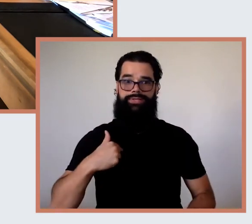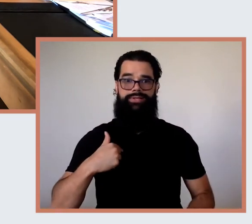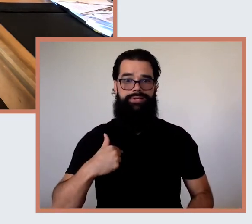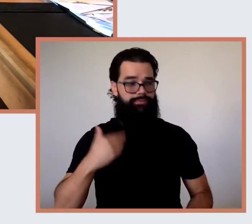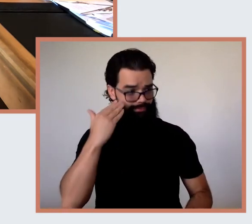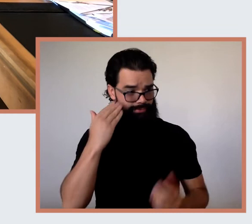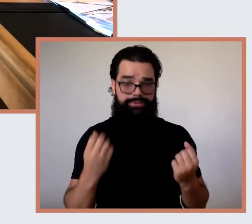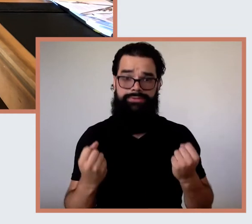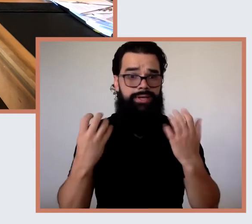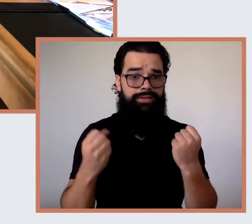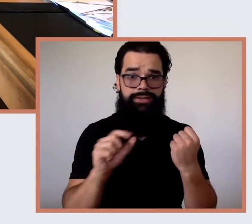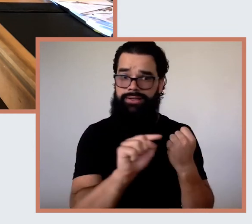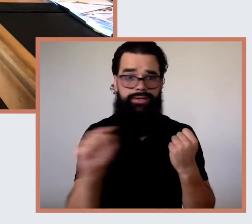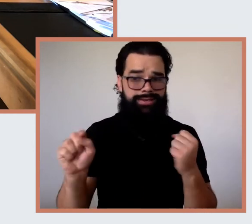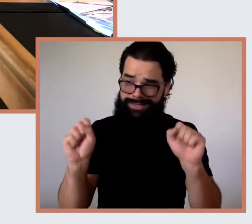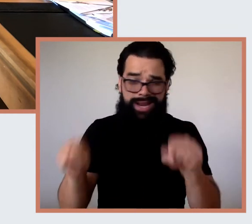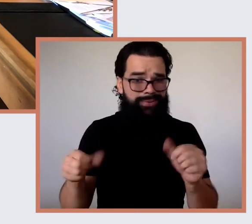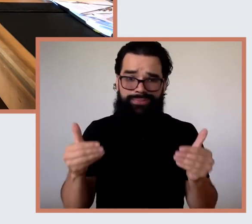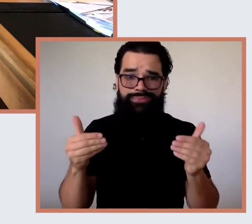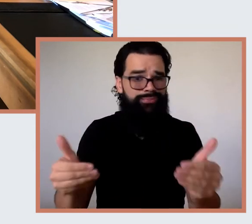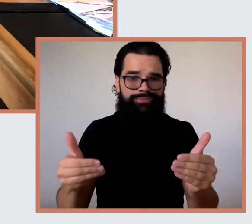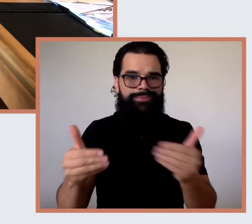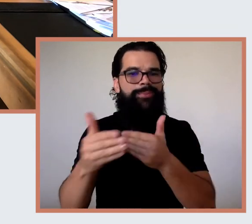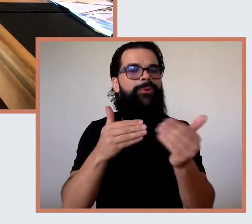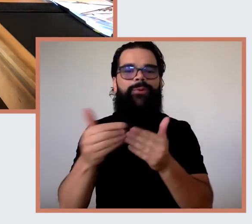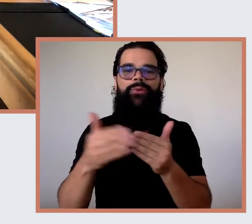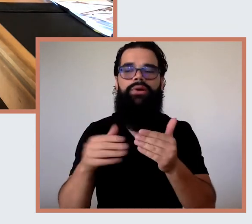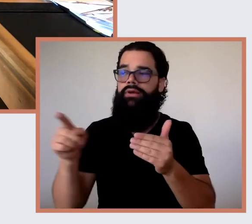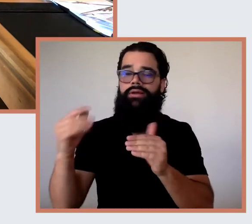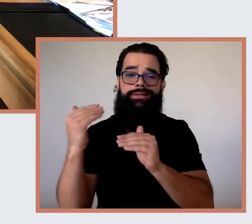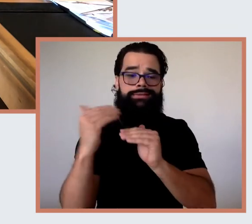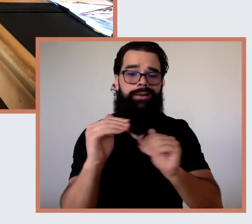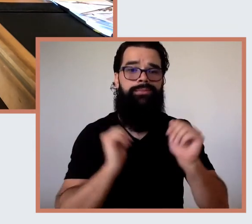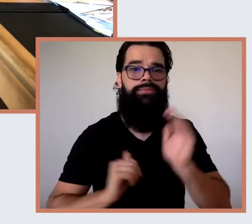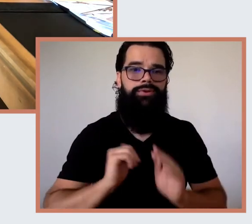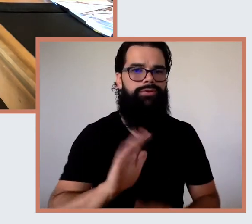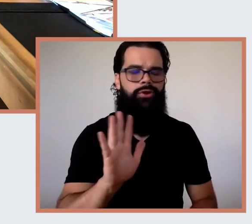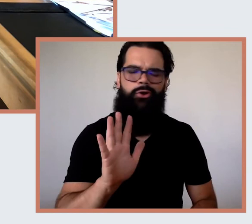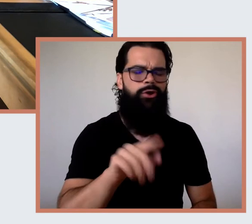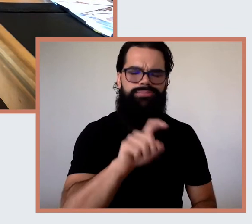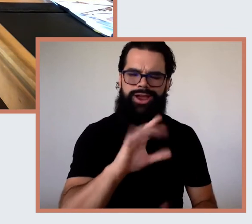they are able to sign, the teacher can, but then it limits you as an actor.